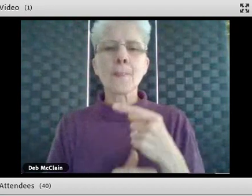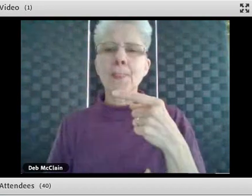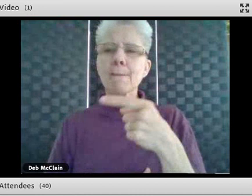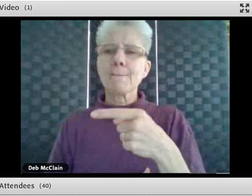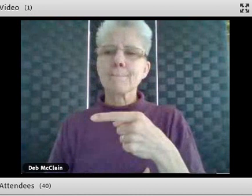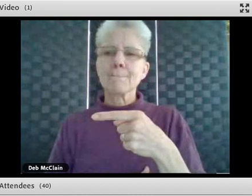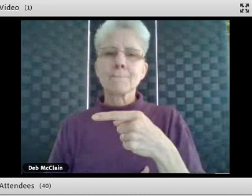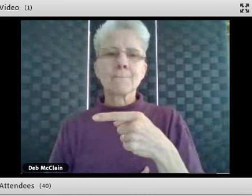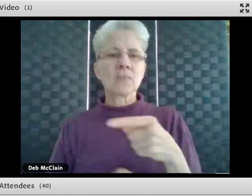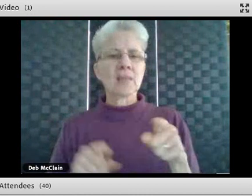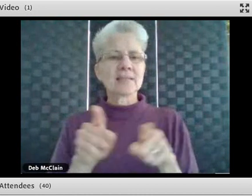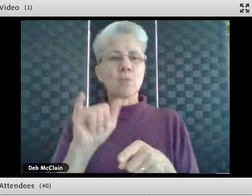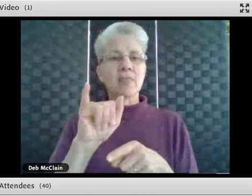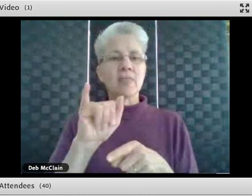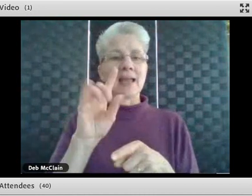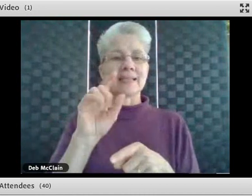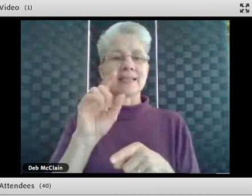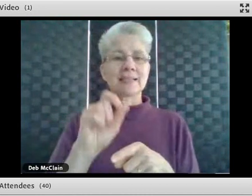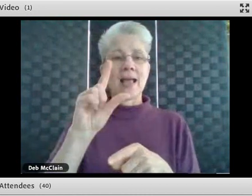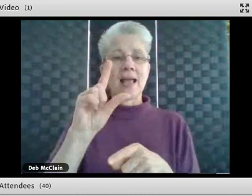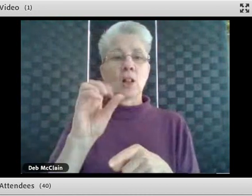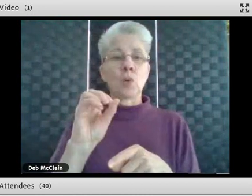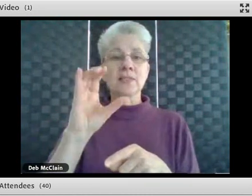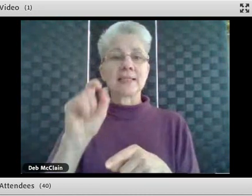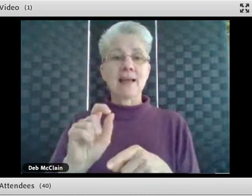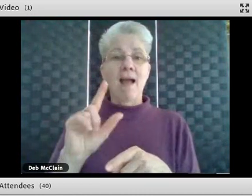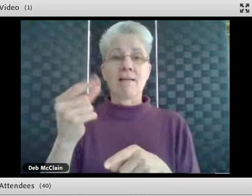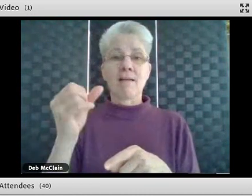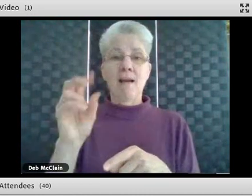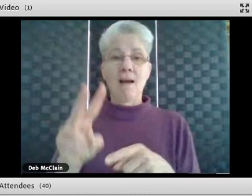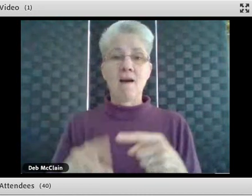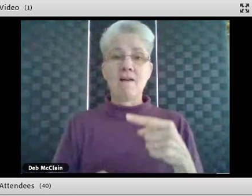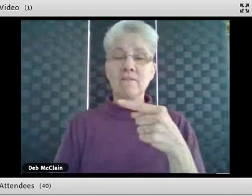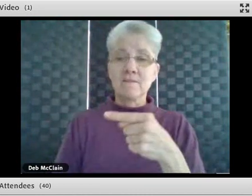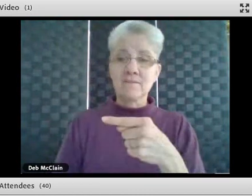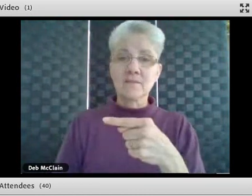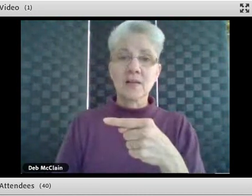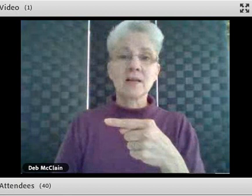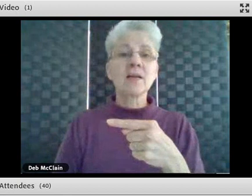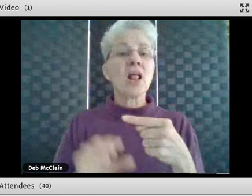The same thing with id.loc.gov, which is Library of Congress Linked Data Service.